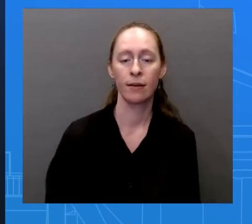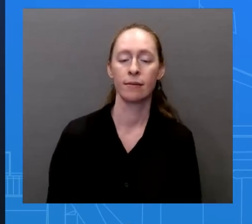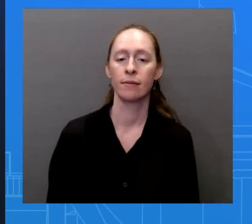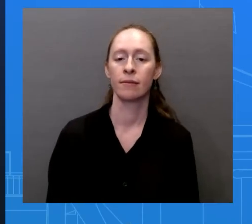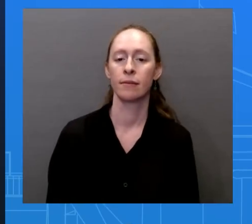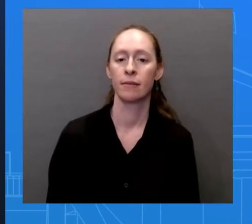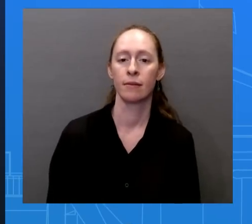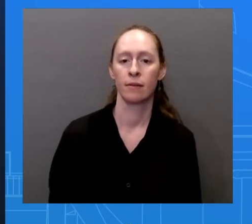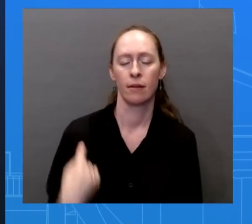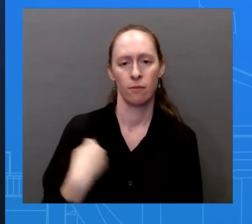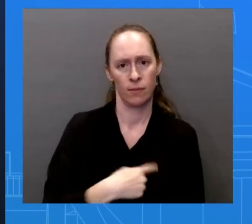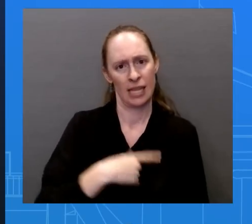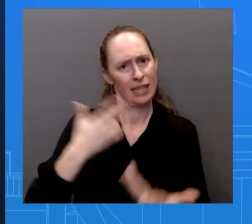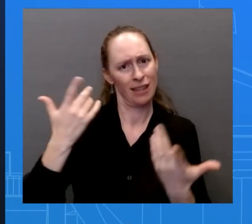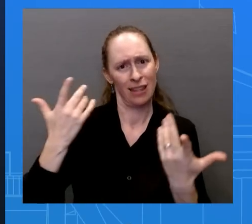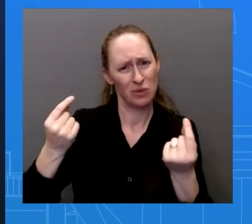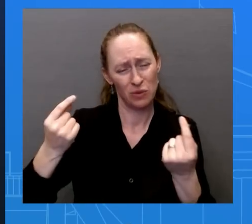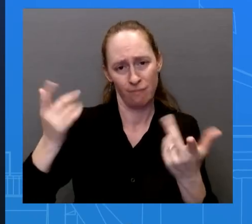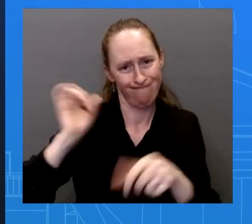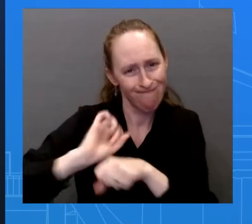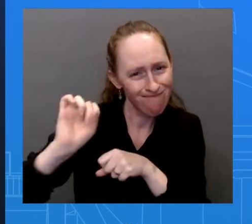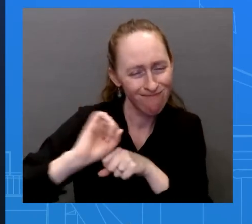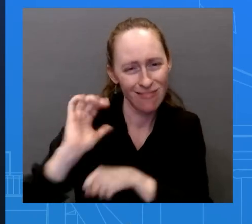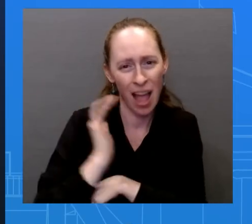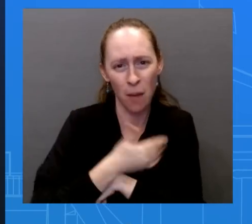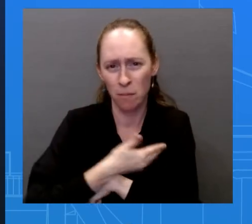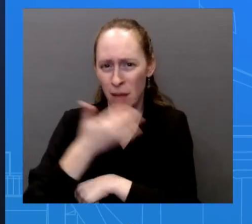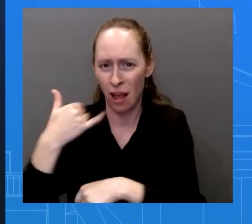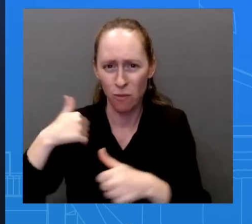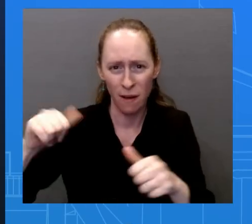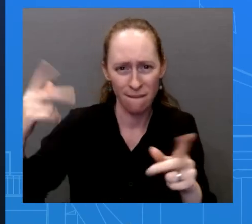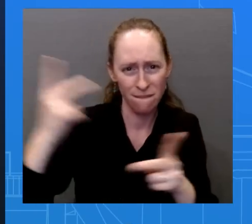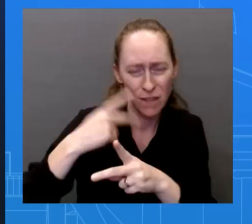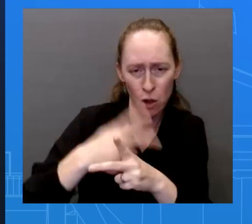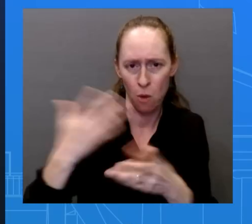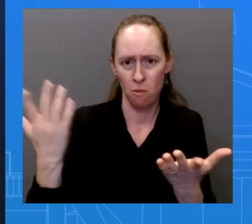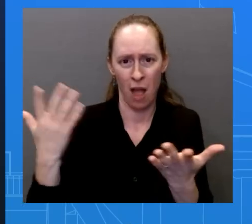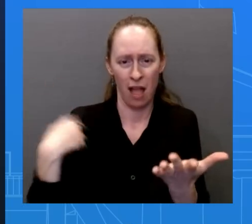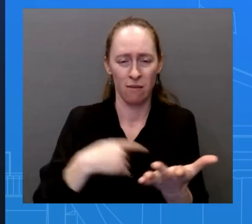But all of this his made just dramatically harder by congressional inaction.